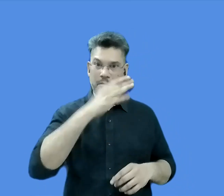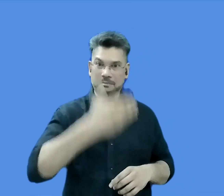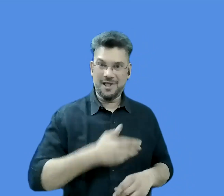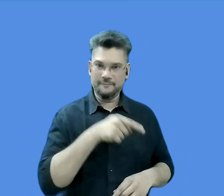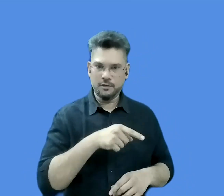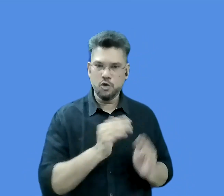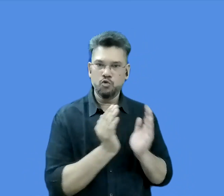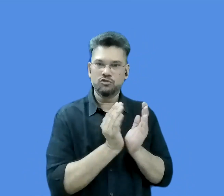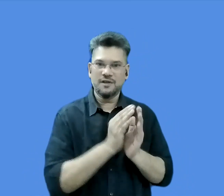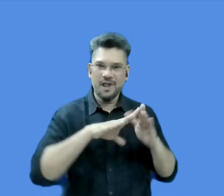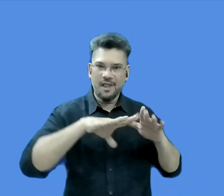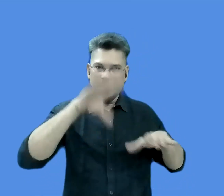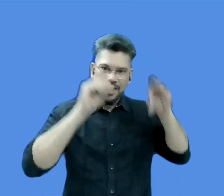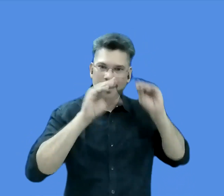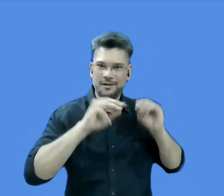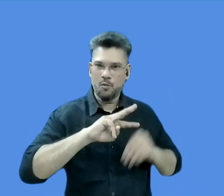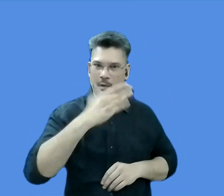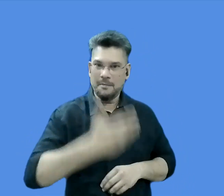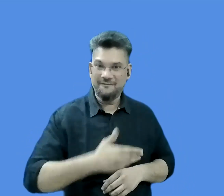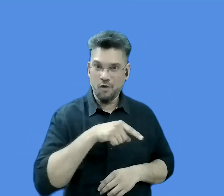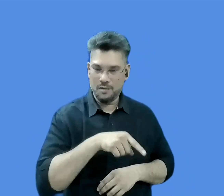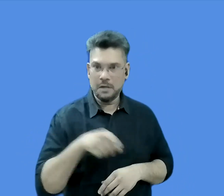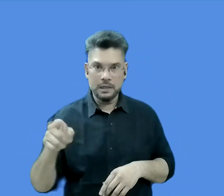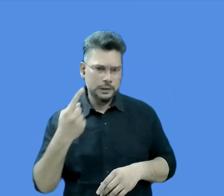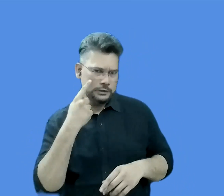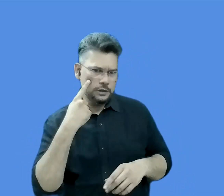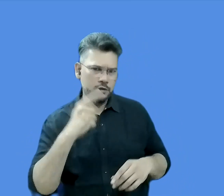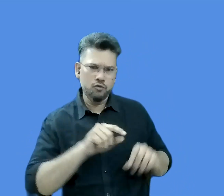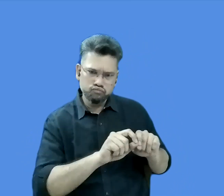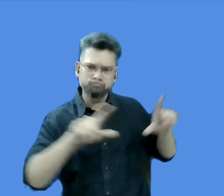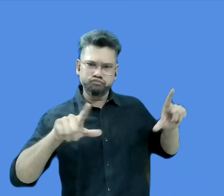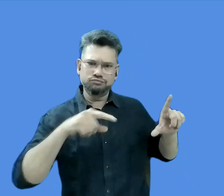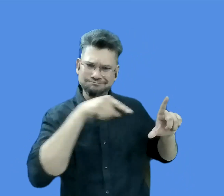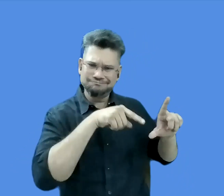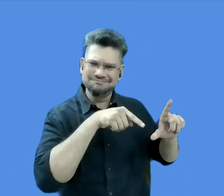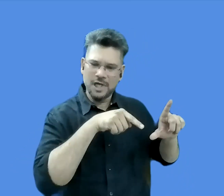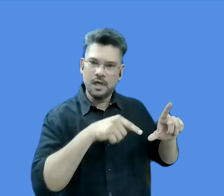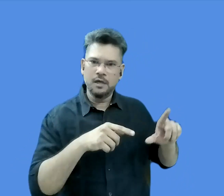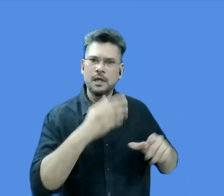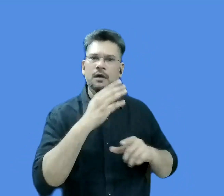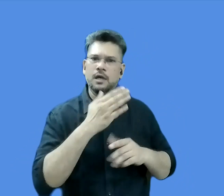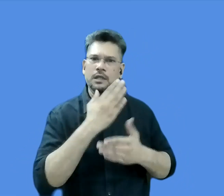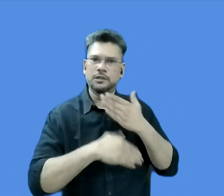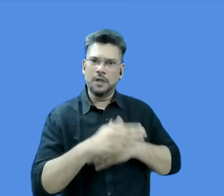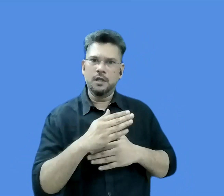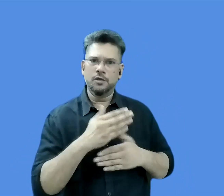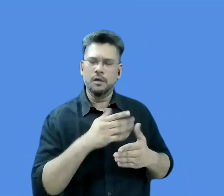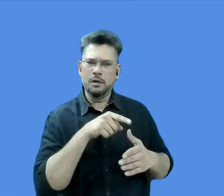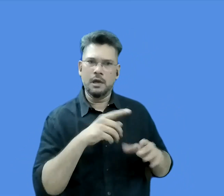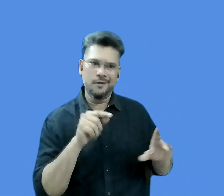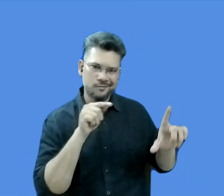. Also sharing the link for the platform, which is UNICEF learning platform, if you